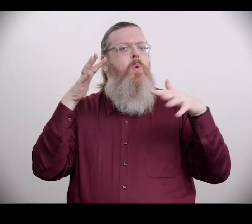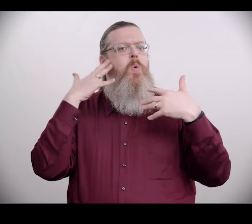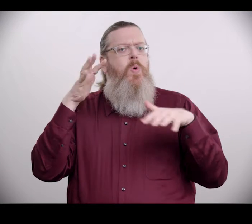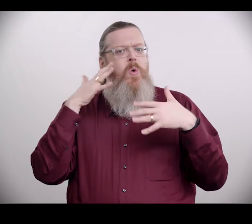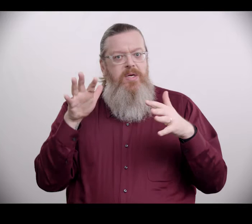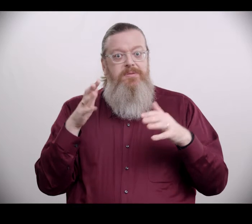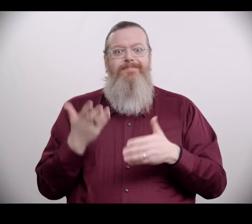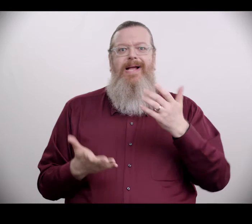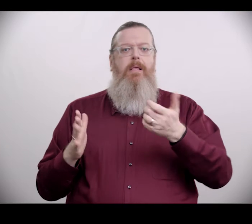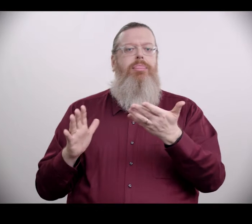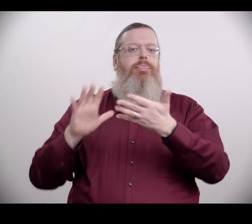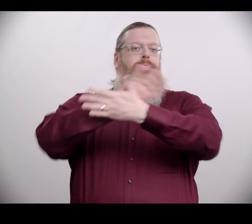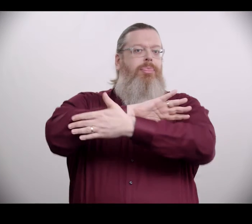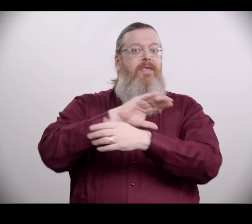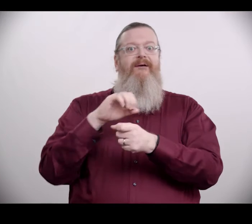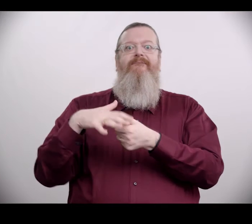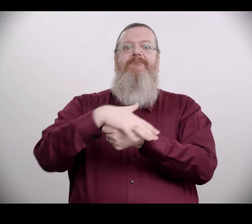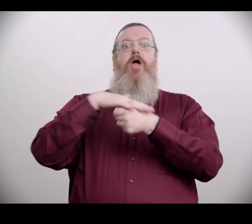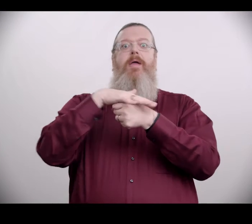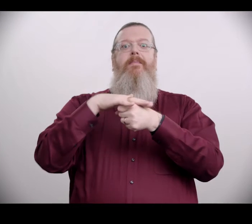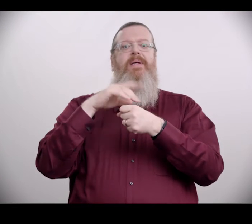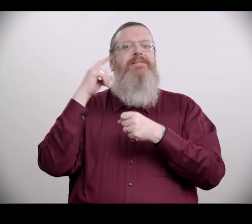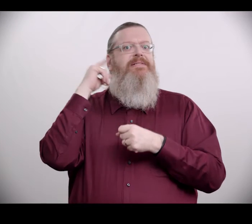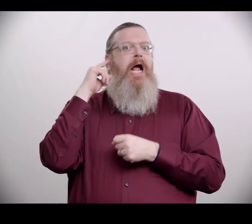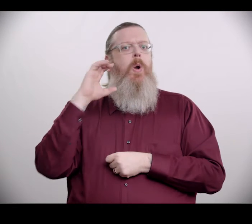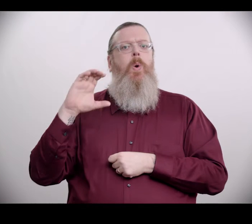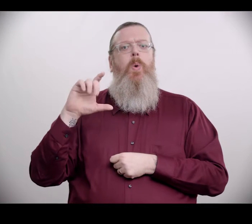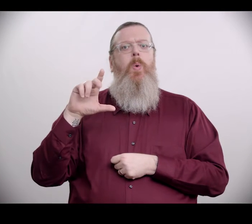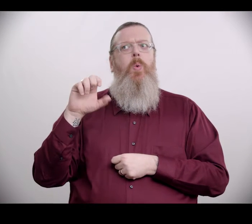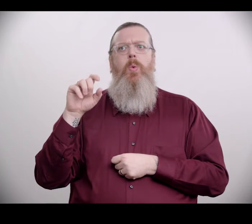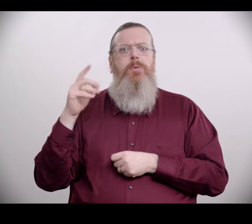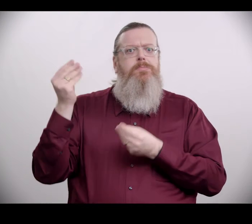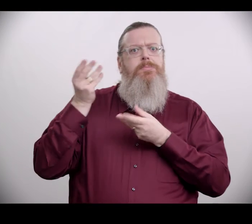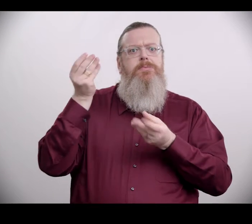* Controlling environmental white noise which may mask environmental sound clues that are